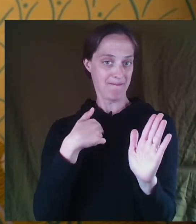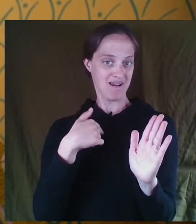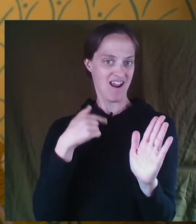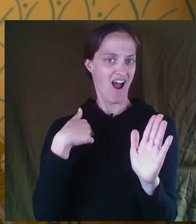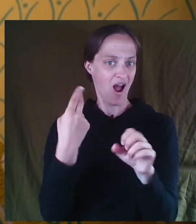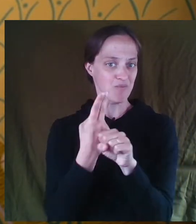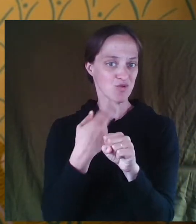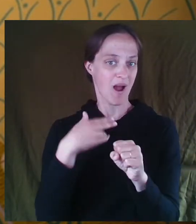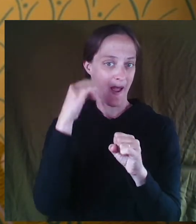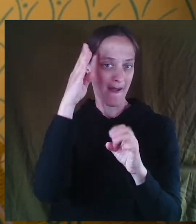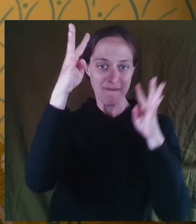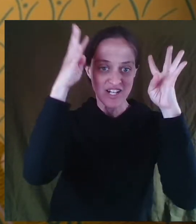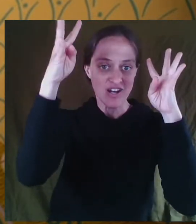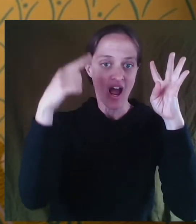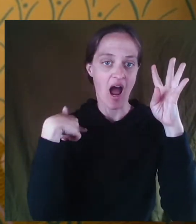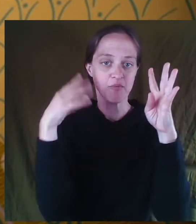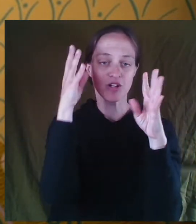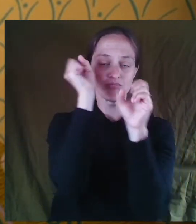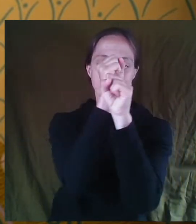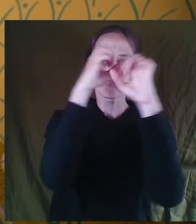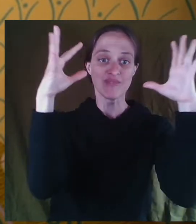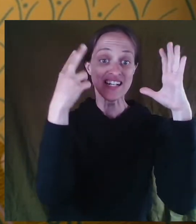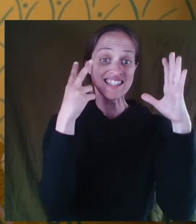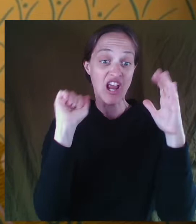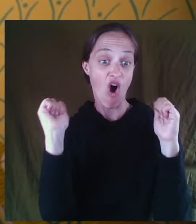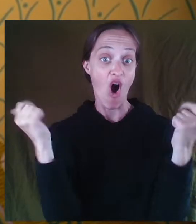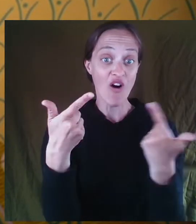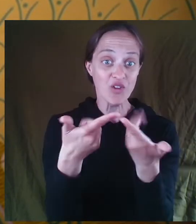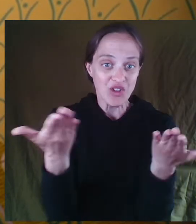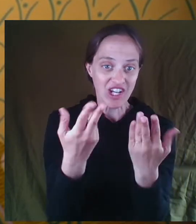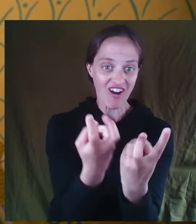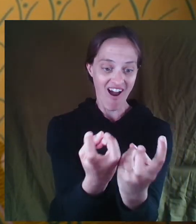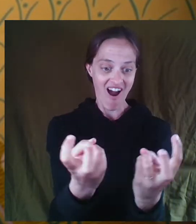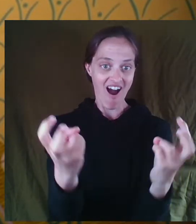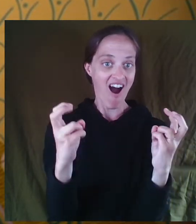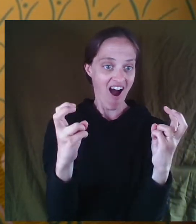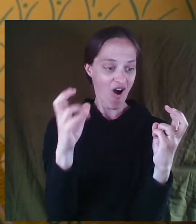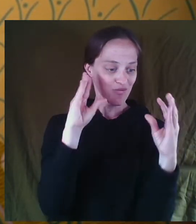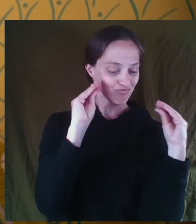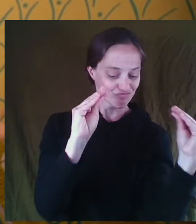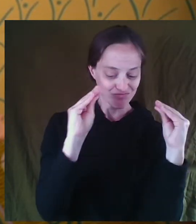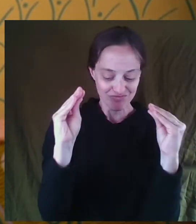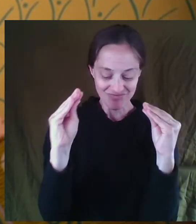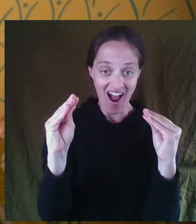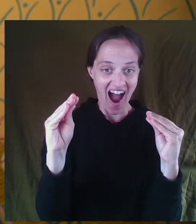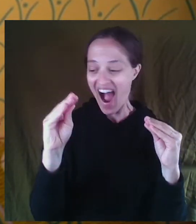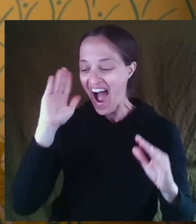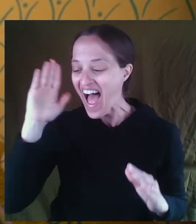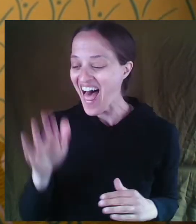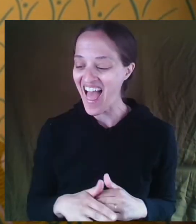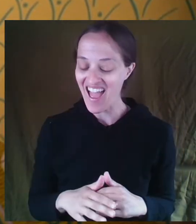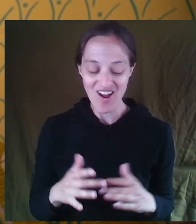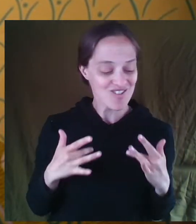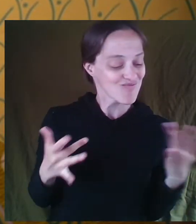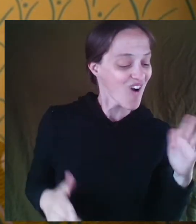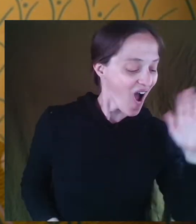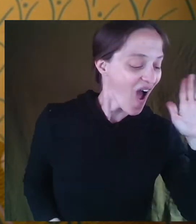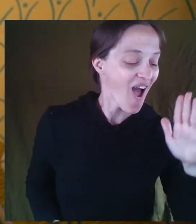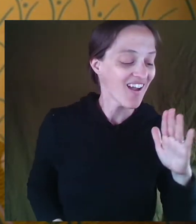like I'm going to imagine that all of you are right here in my classroom and I'm gonna be teaching all of you. Hey guys!